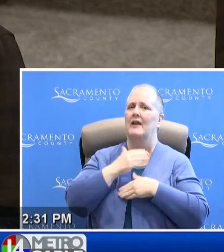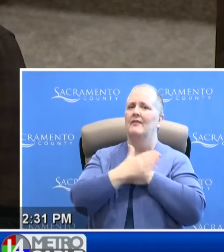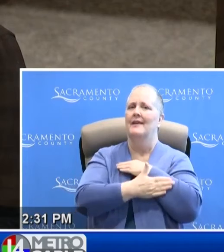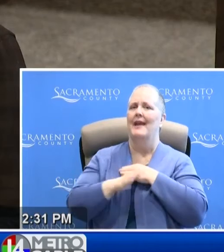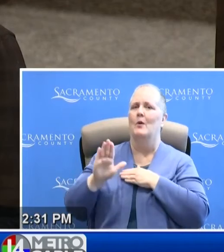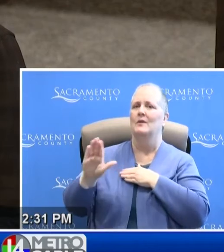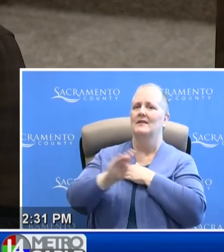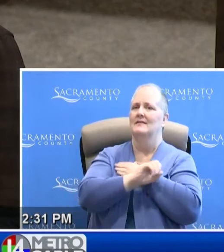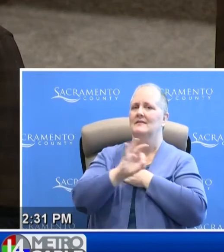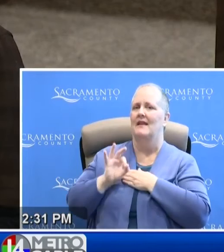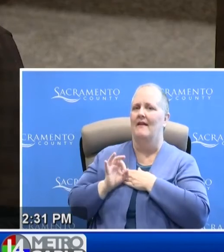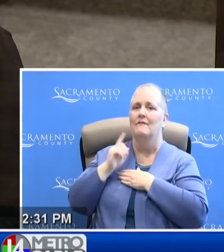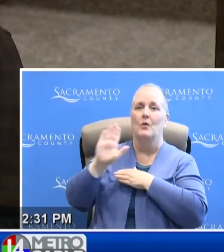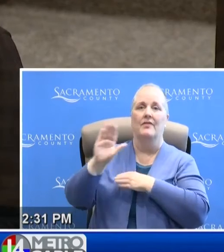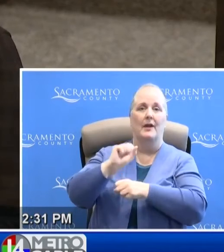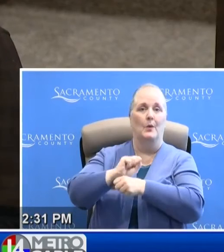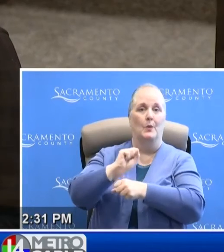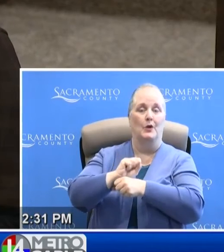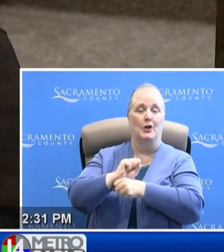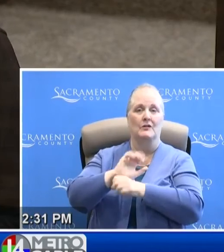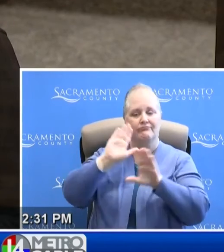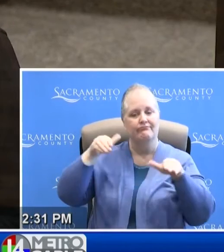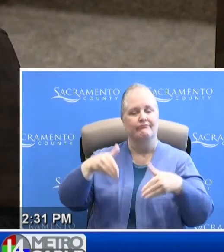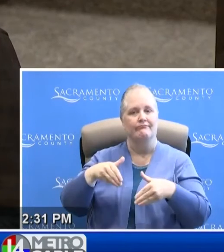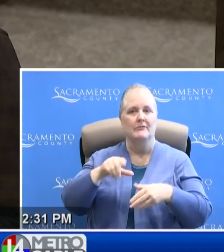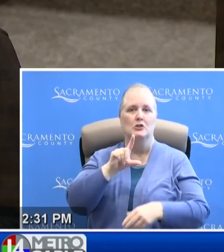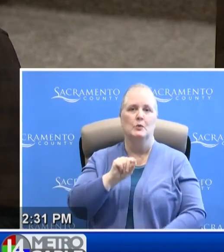for their work on 2021 redistricting,